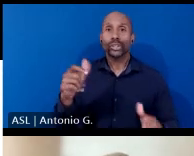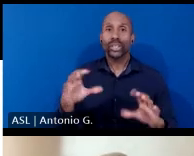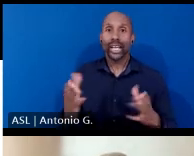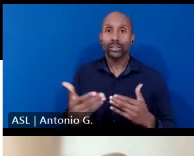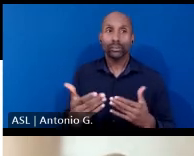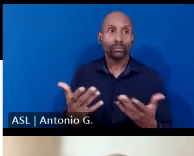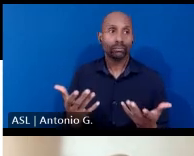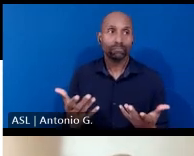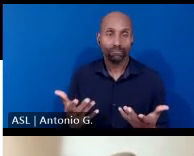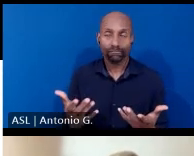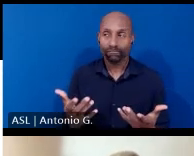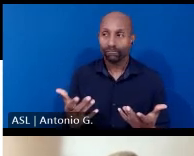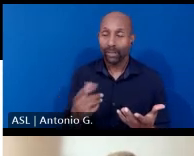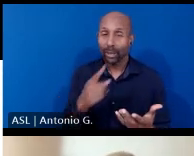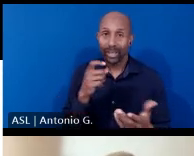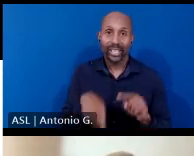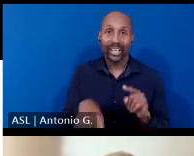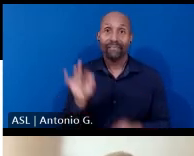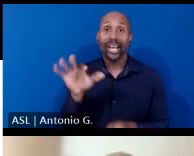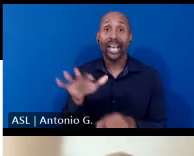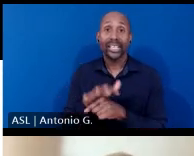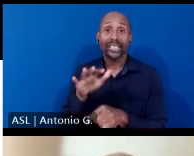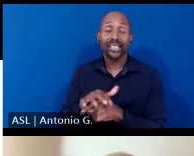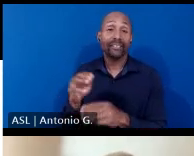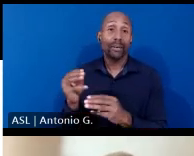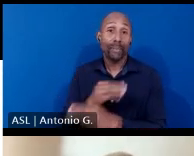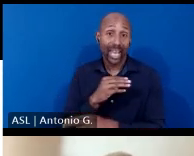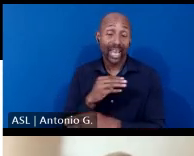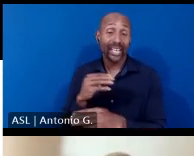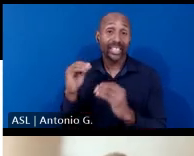to staff, staff up all the math courses, for example.